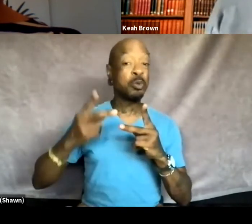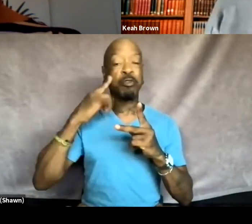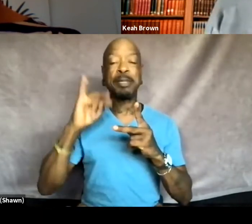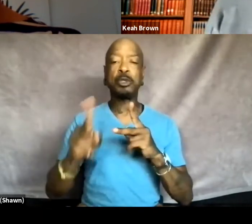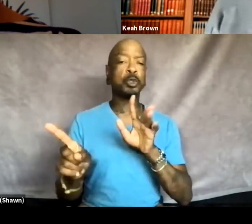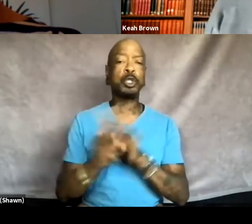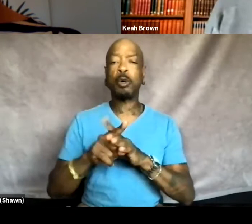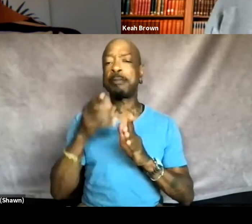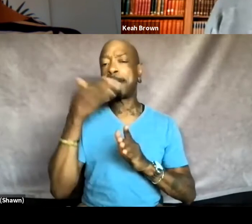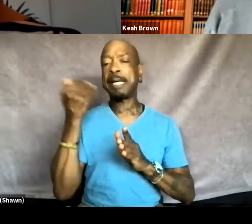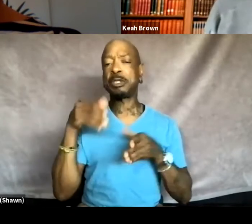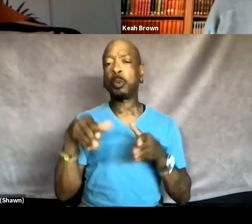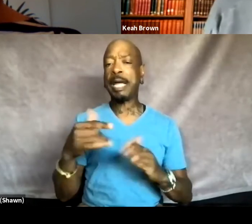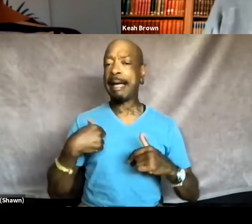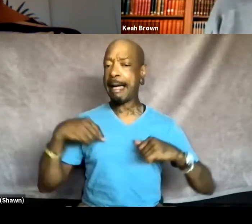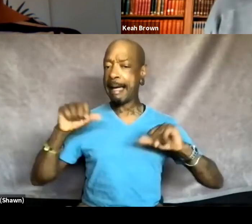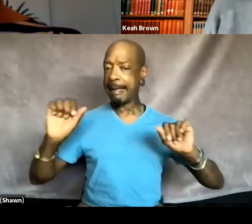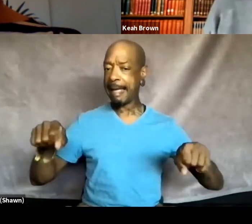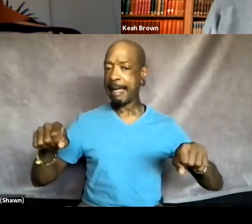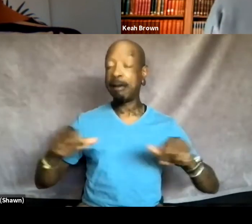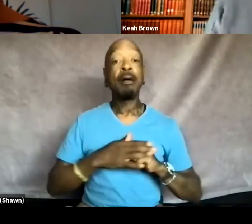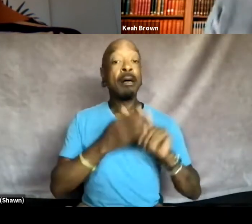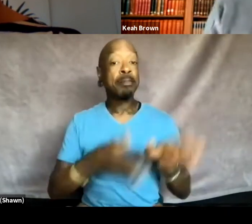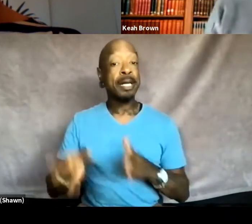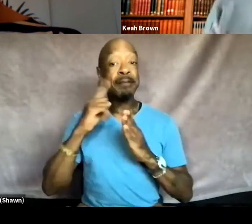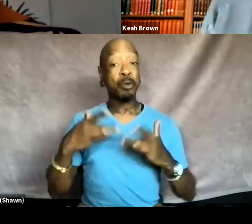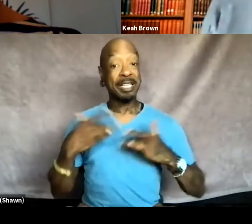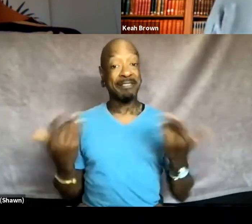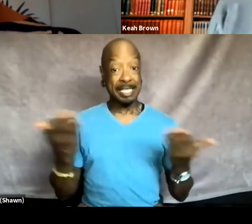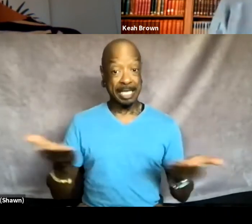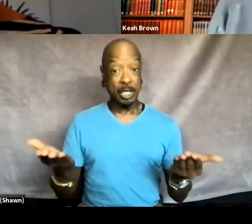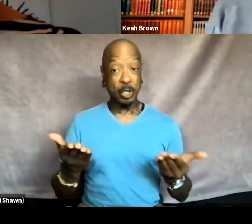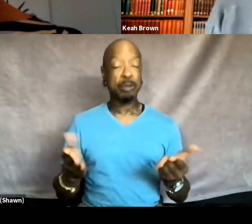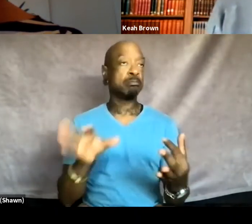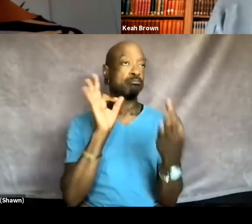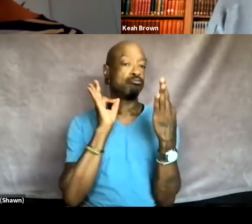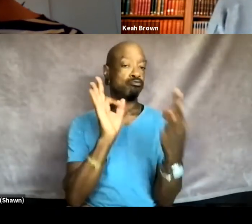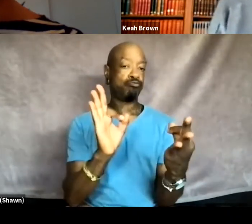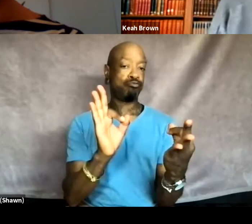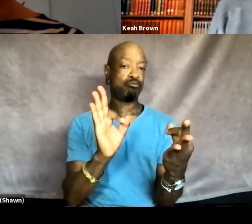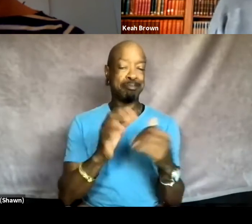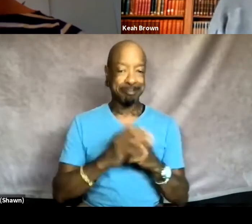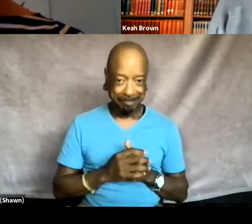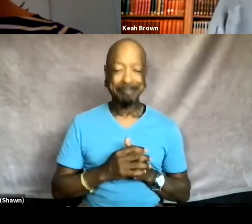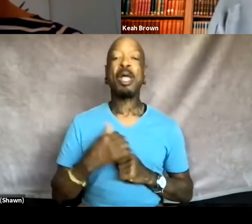Keah Brown: planning for the event here meticulous Okay, we got we had like meetings beforehand